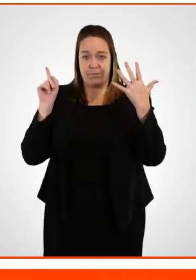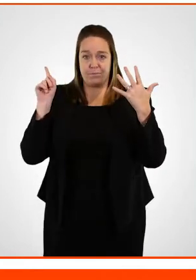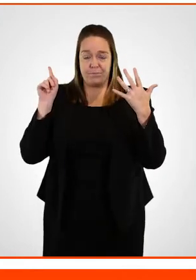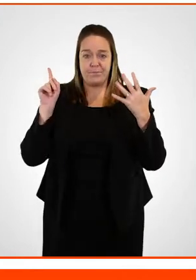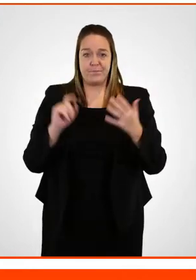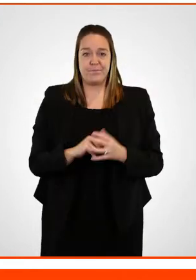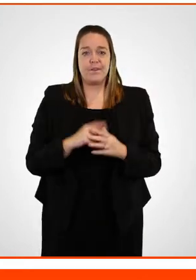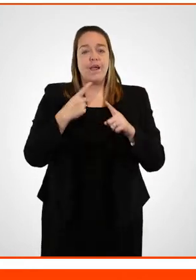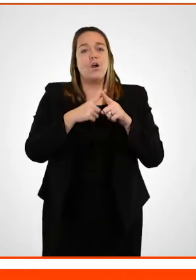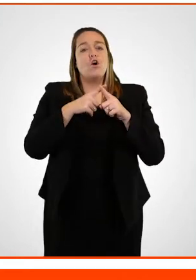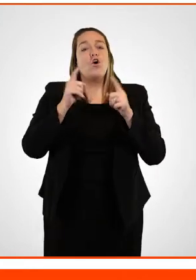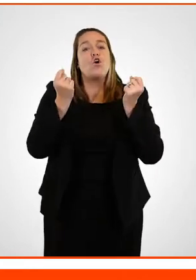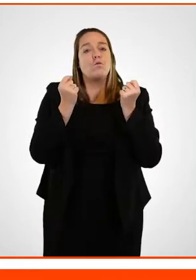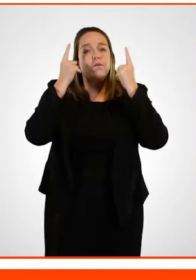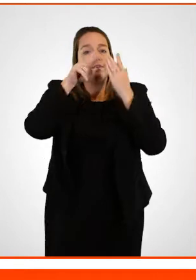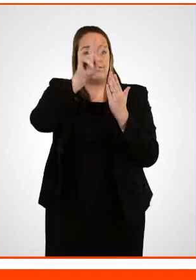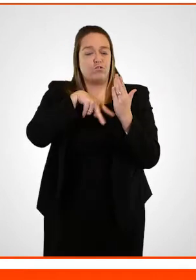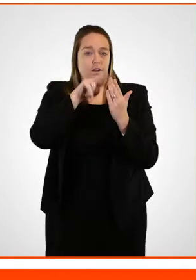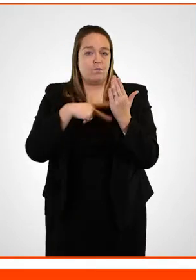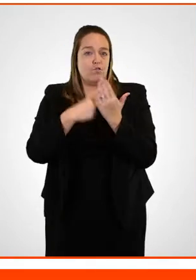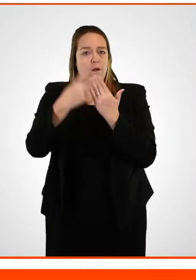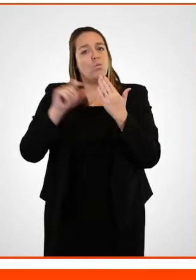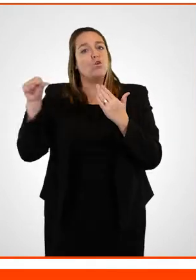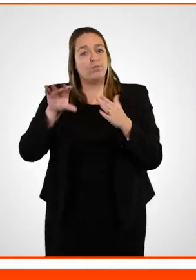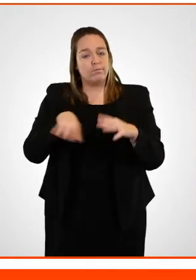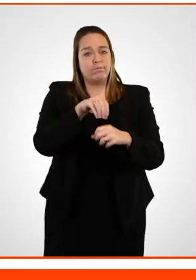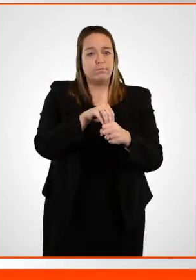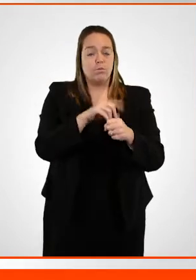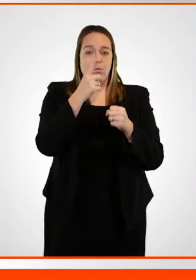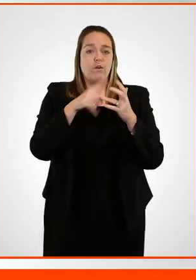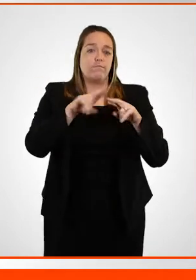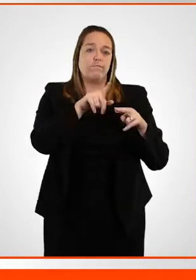that a comprehensive reading program should include.